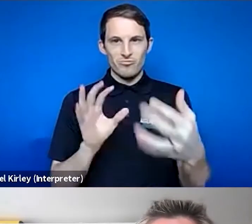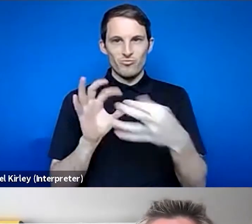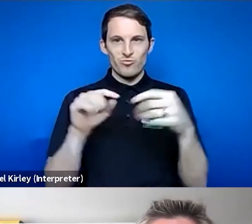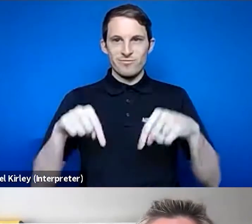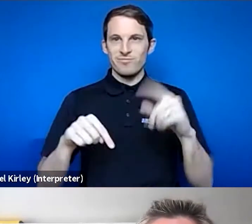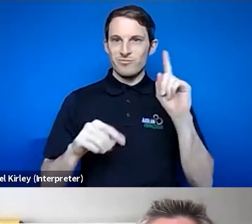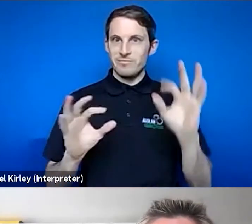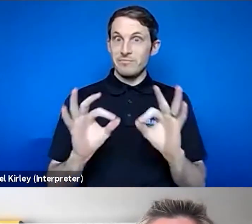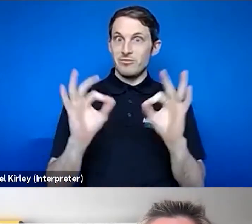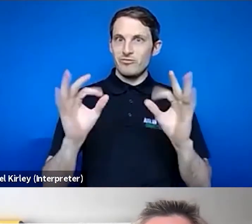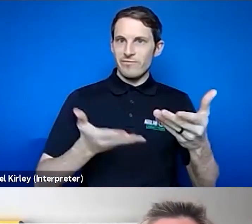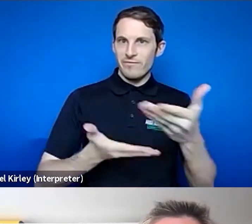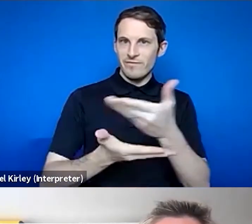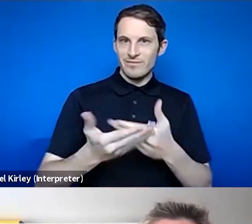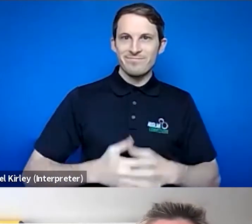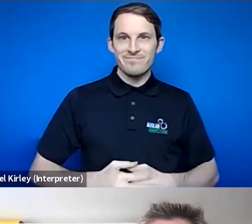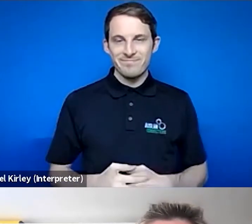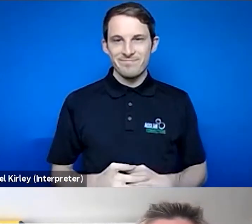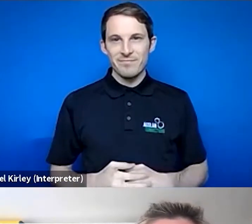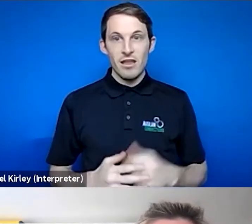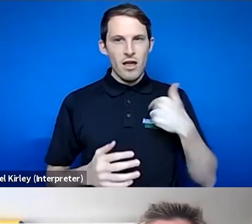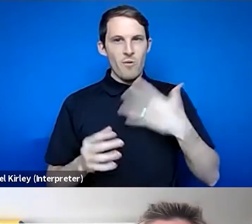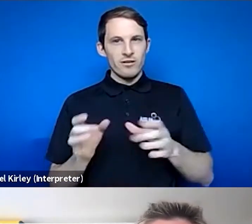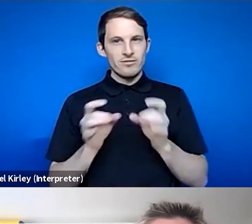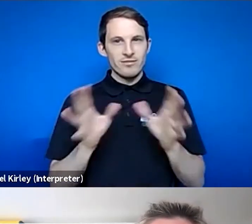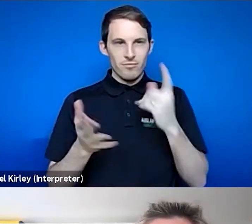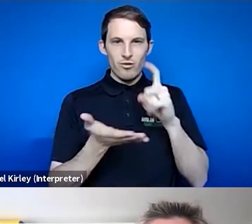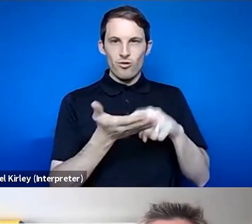today. I want to begin by acknowledging the traditional